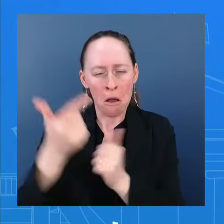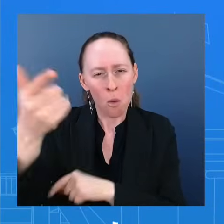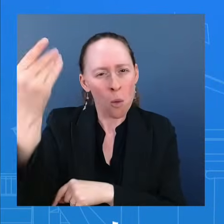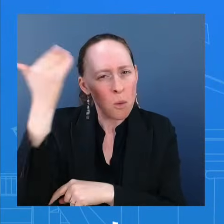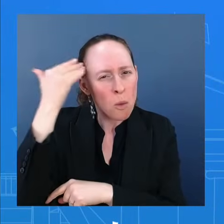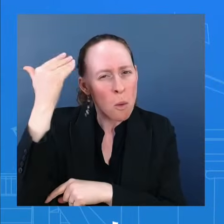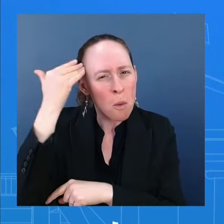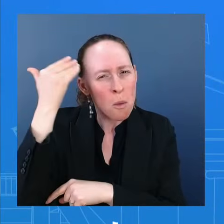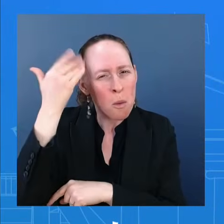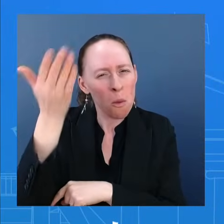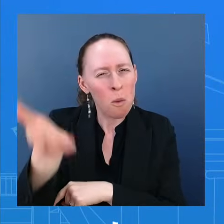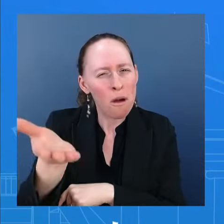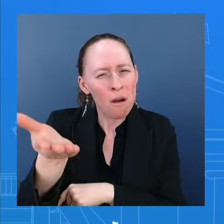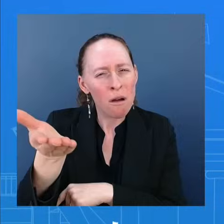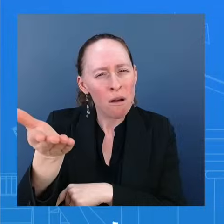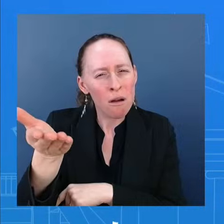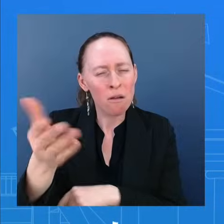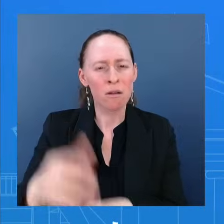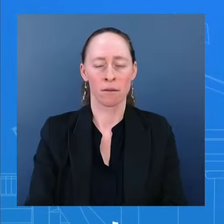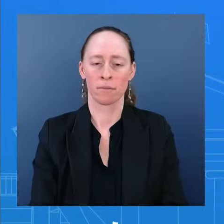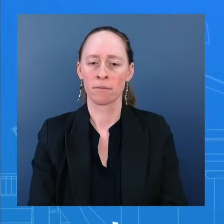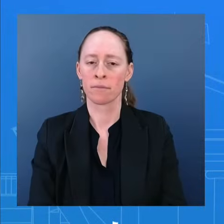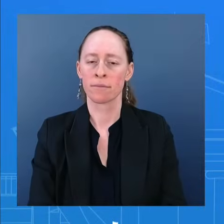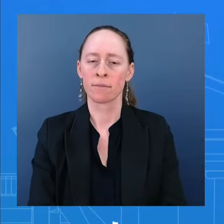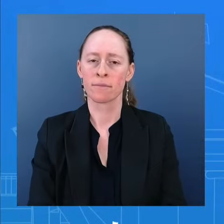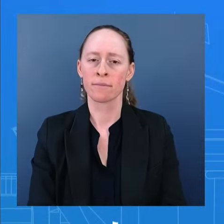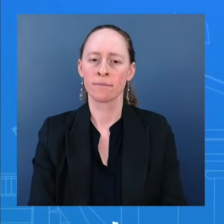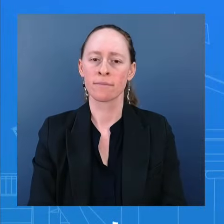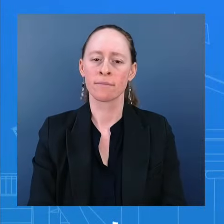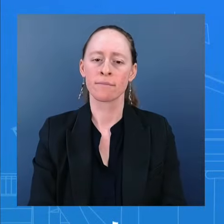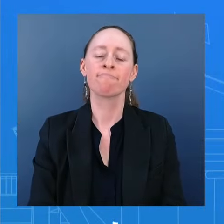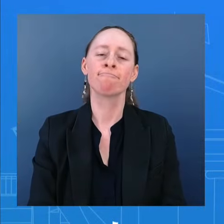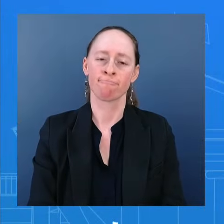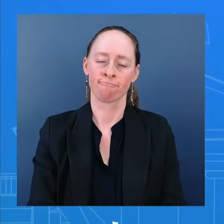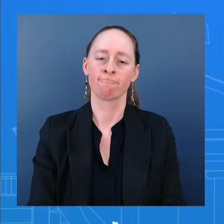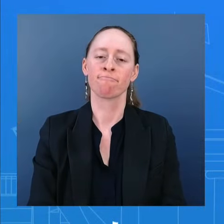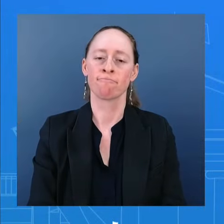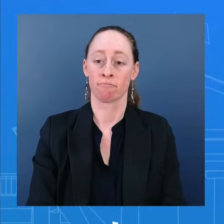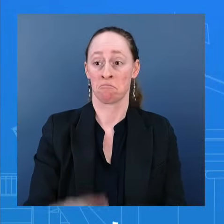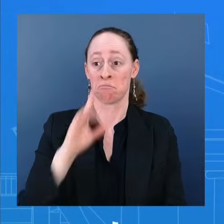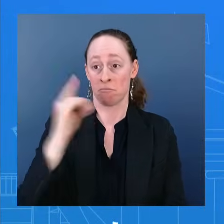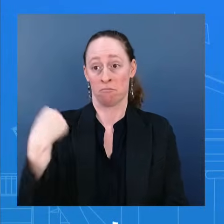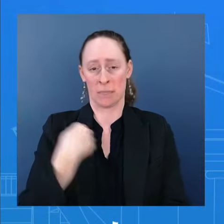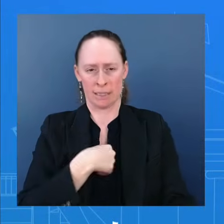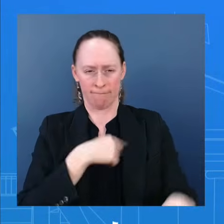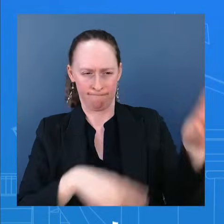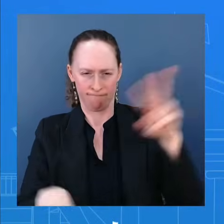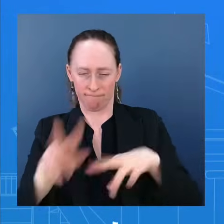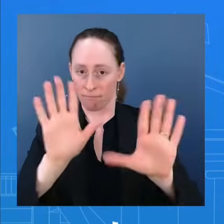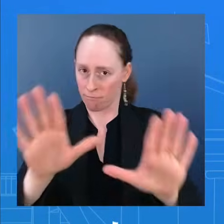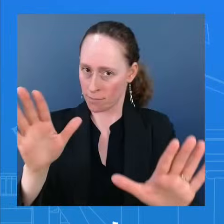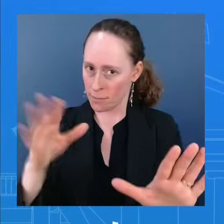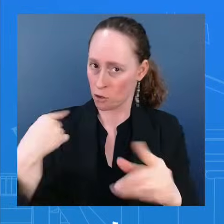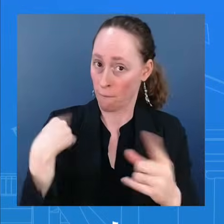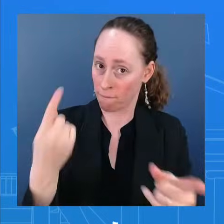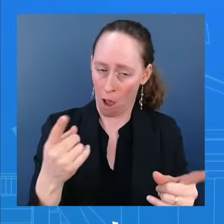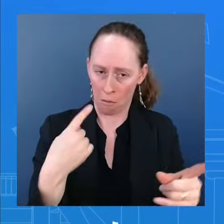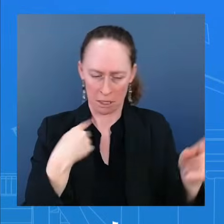in an investigation that is ongoing, has not revealed any national security or malicious intent or criminal activity.